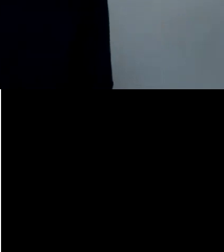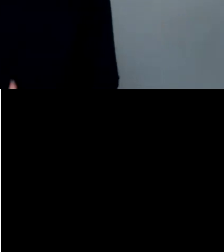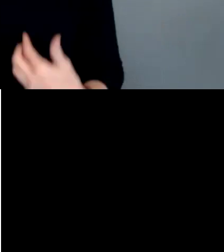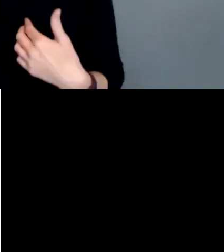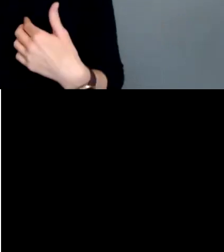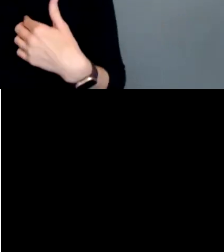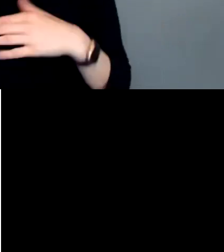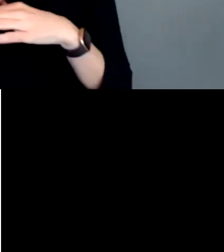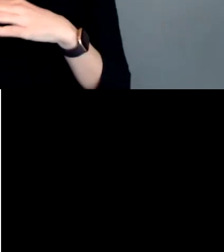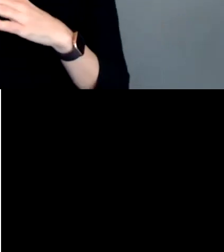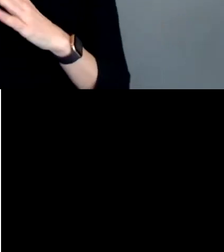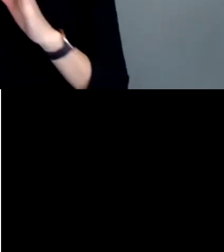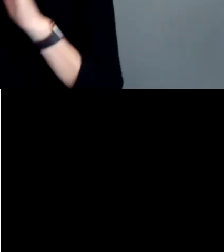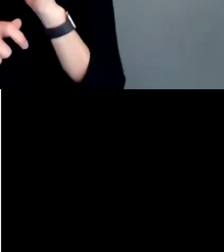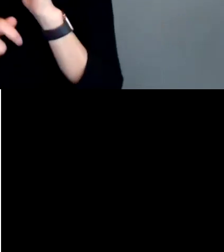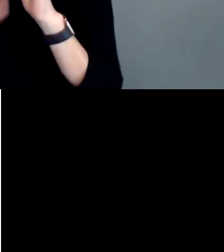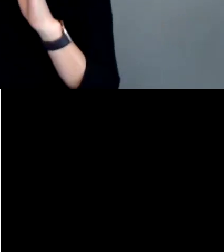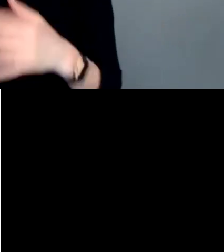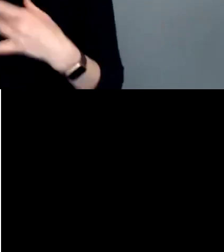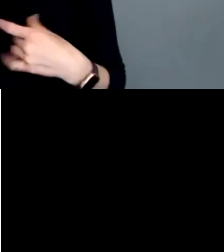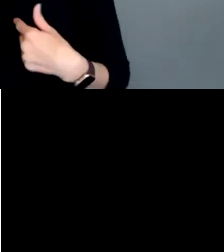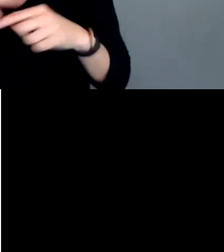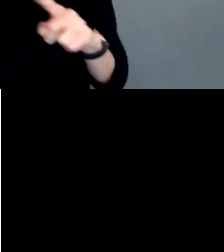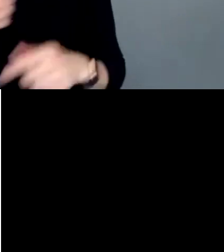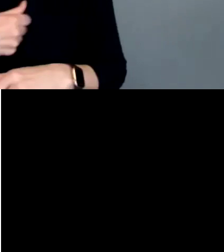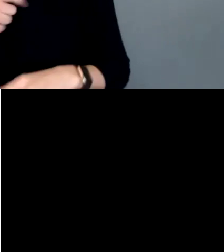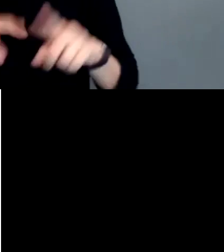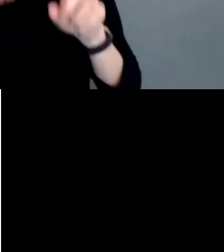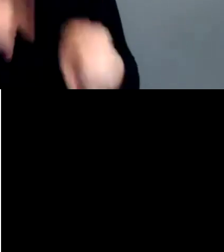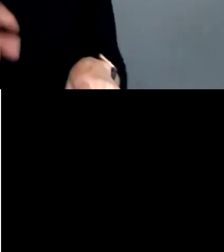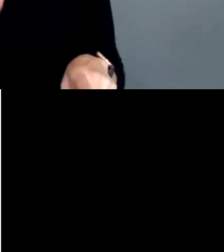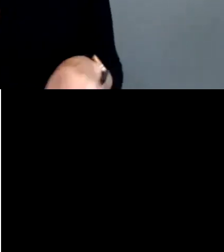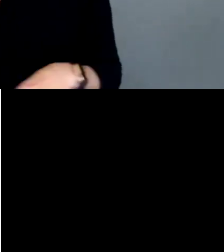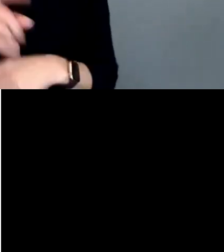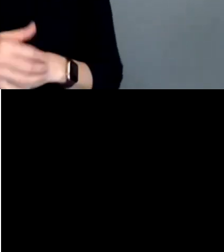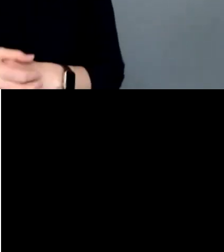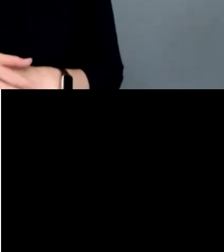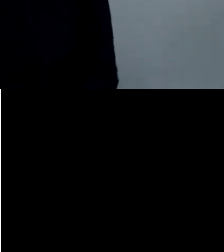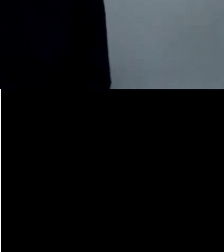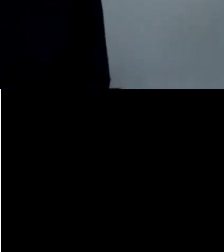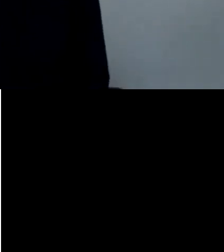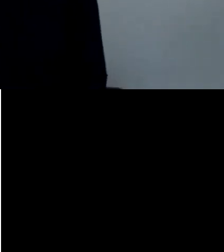are interested. But I'm sorry, I don't know that off the top of my head. >> This is Tiara speaking. Kari, is that include